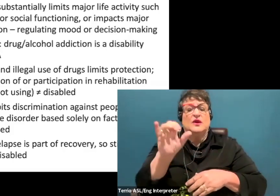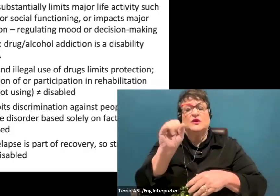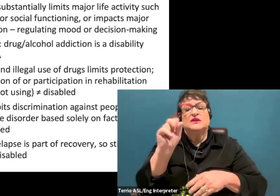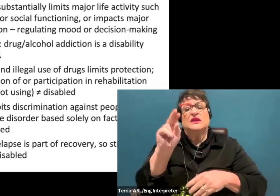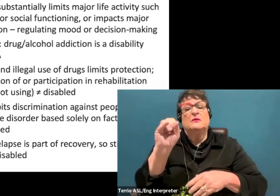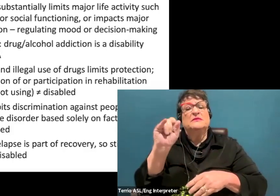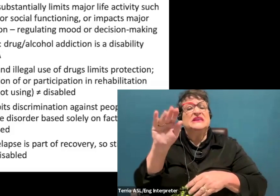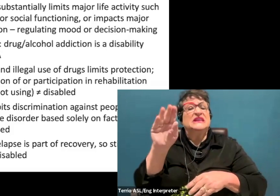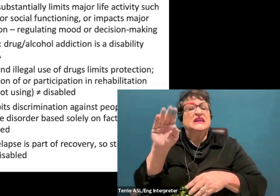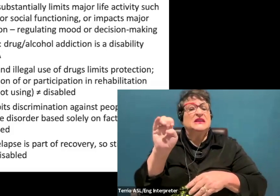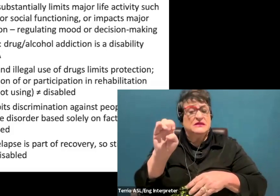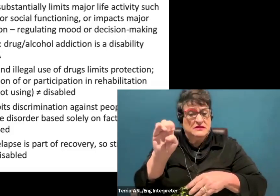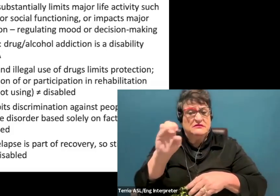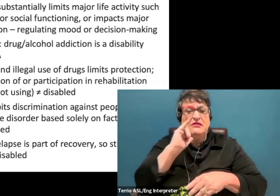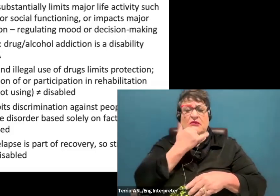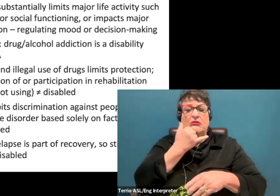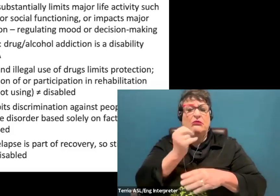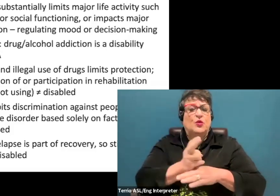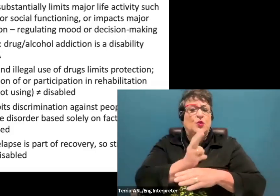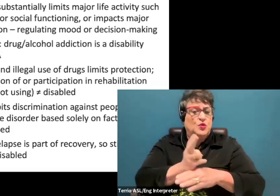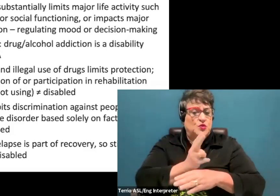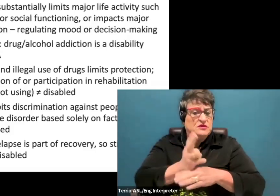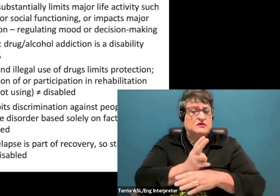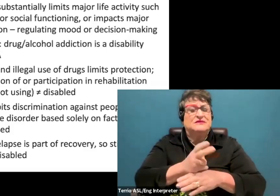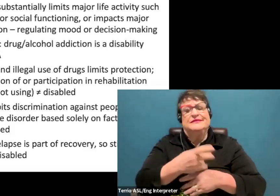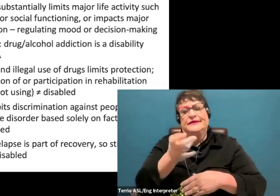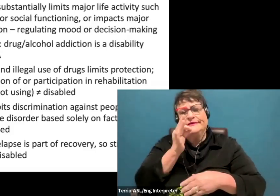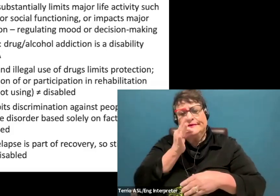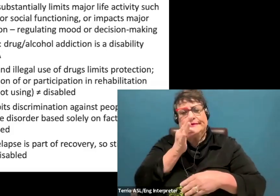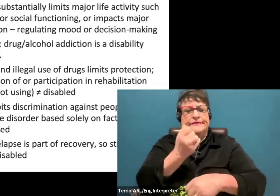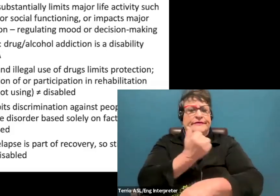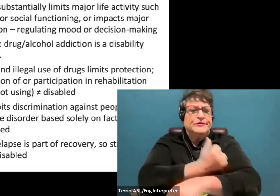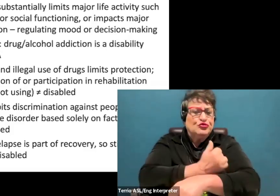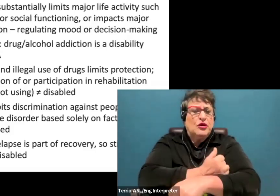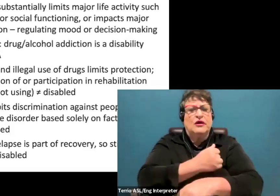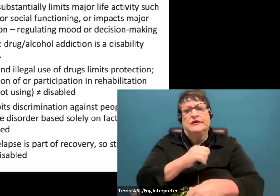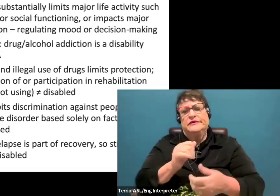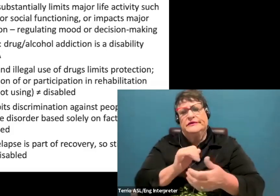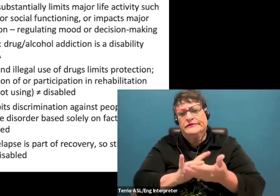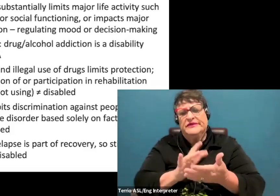substance use disorder can be a disability, but it's not always covered by the ADA.